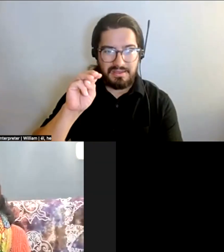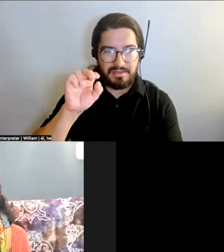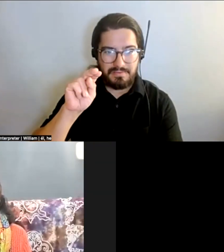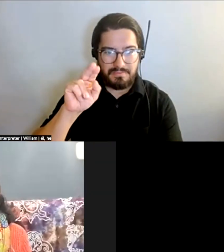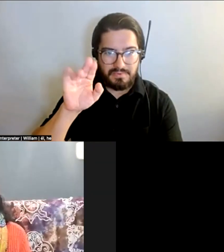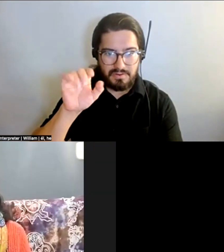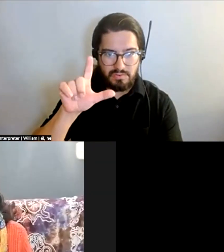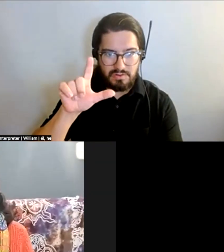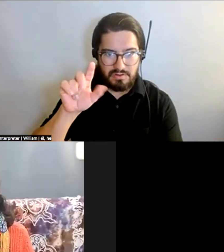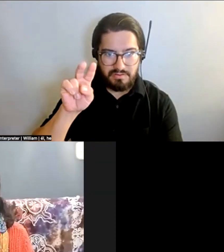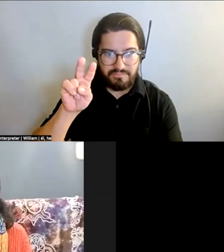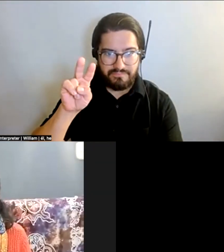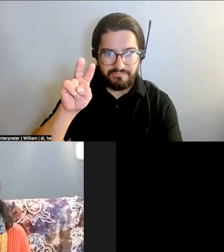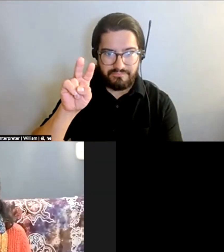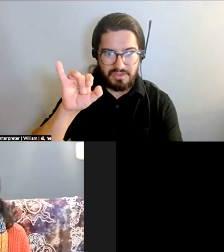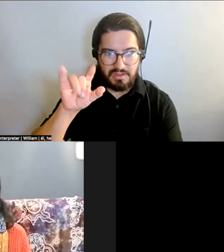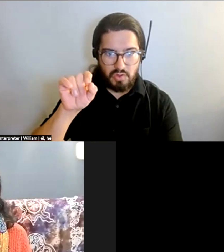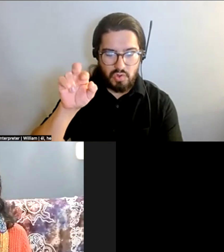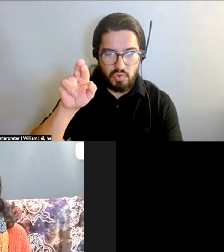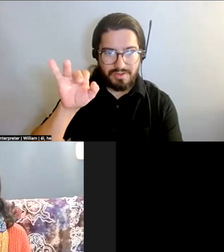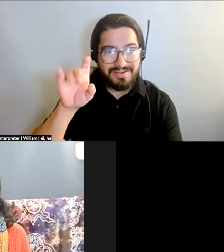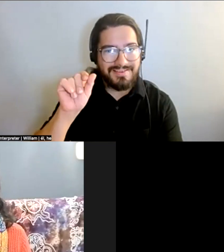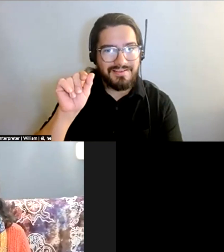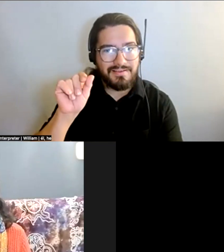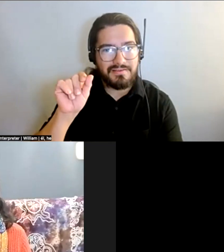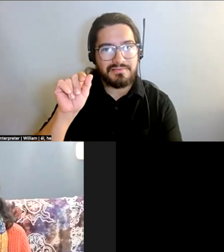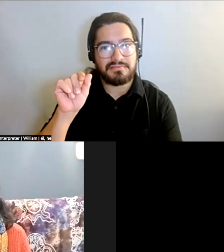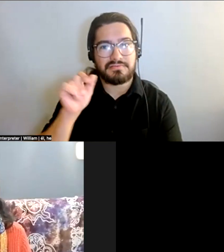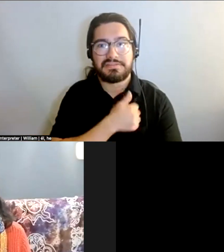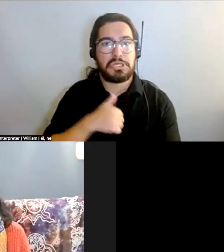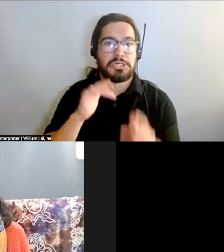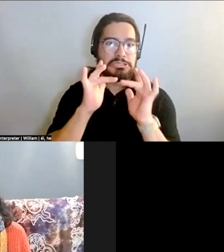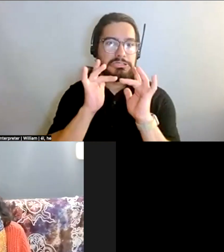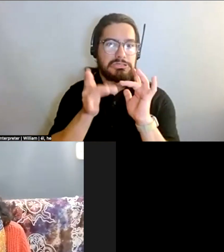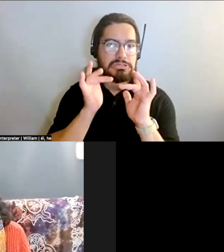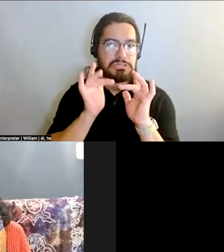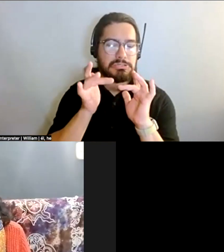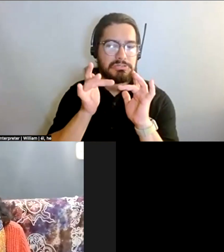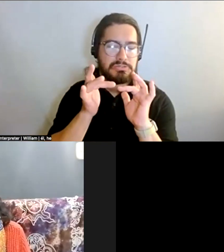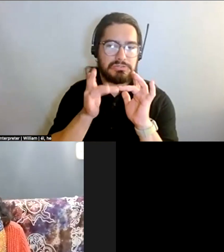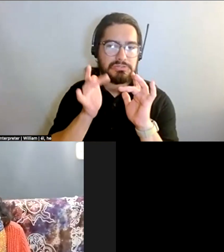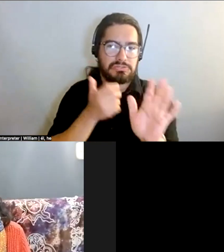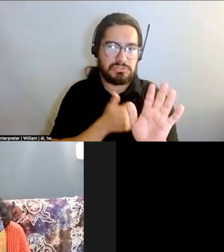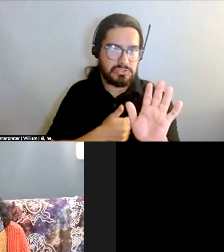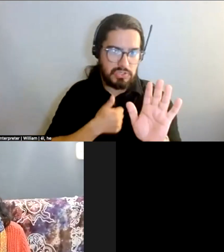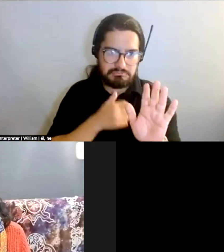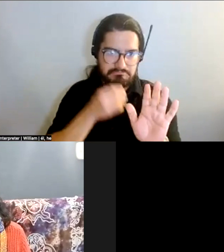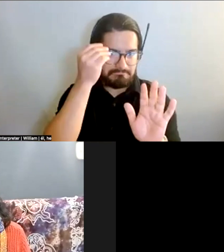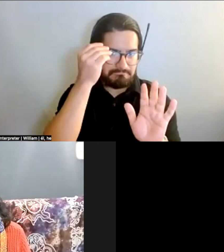Sorry, my internet just went down for a second.